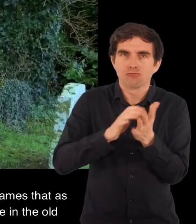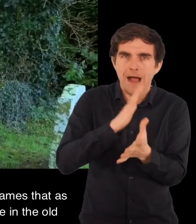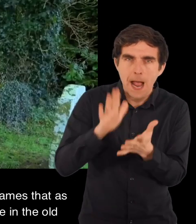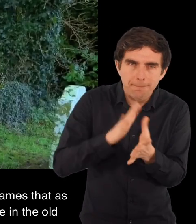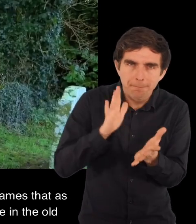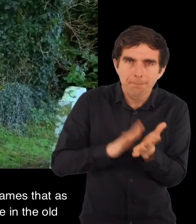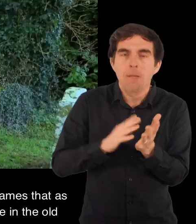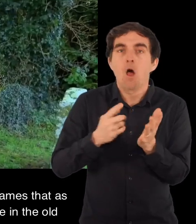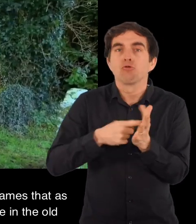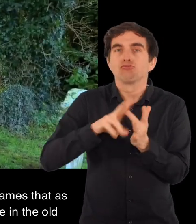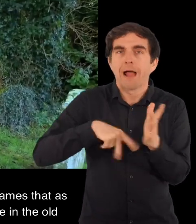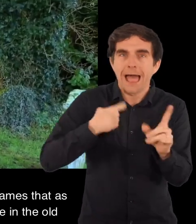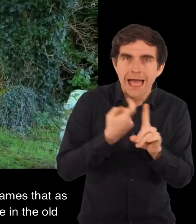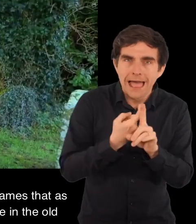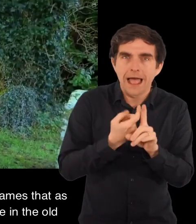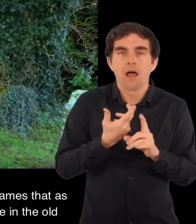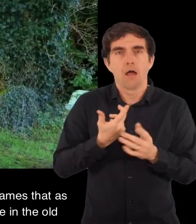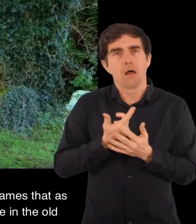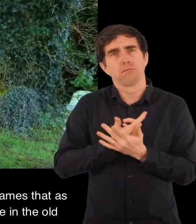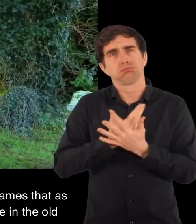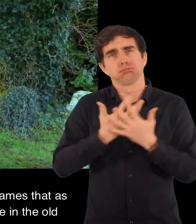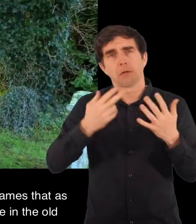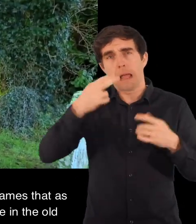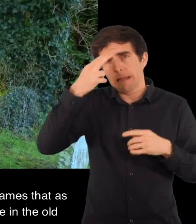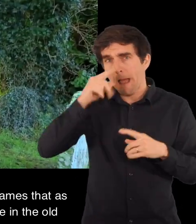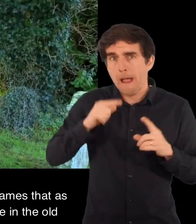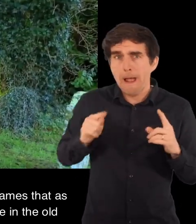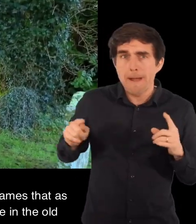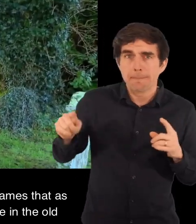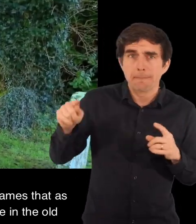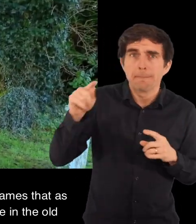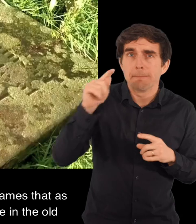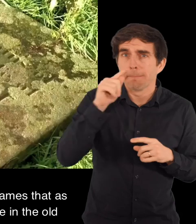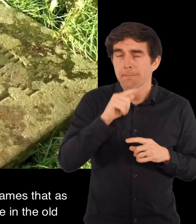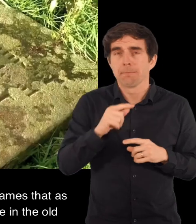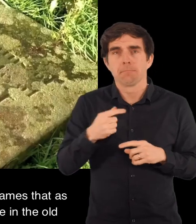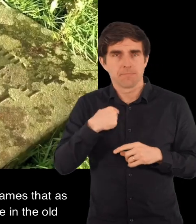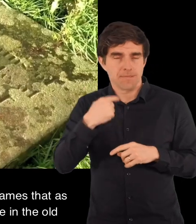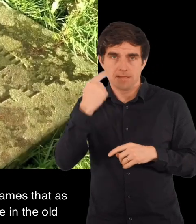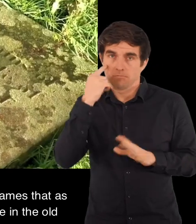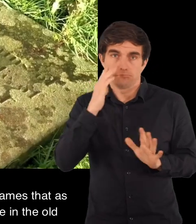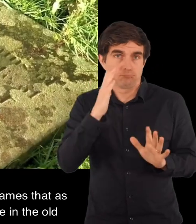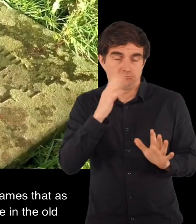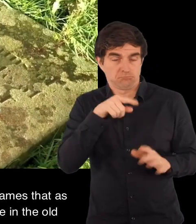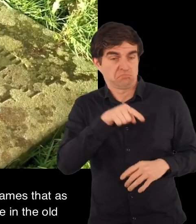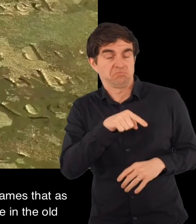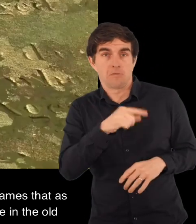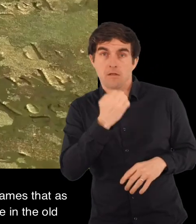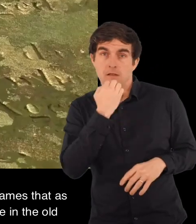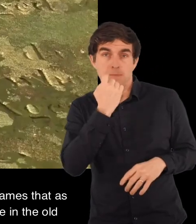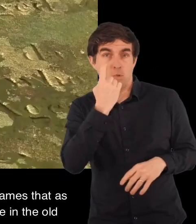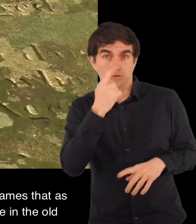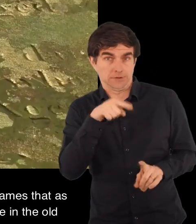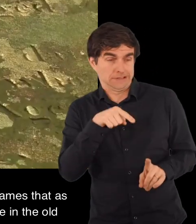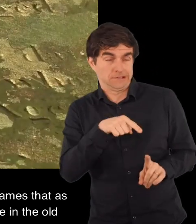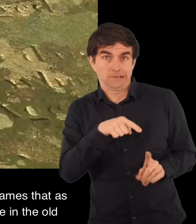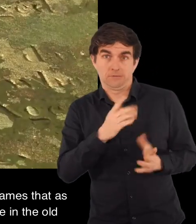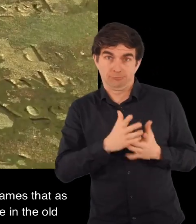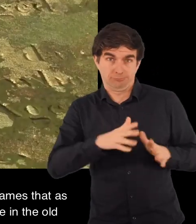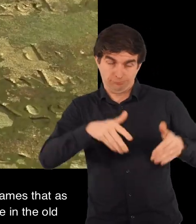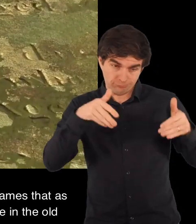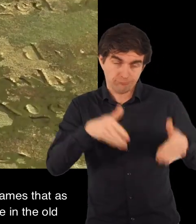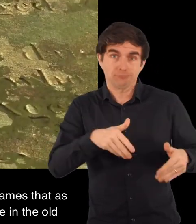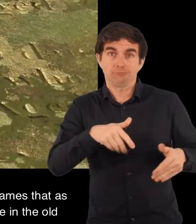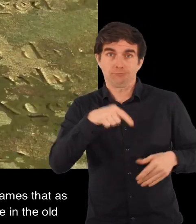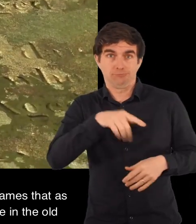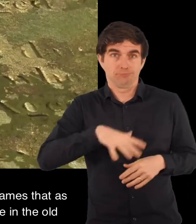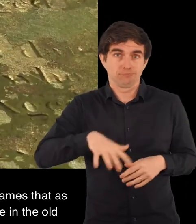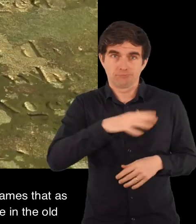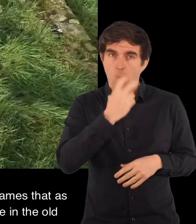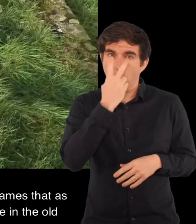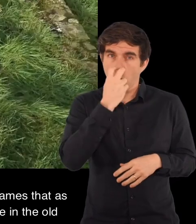Grahams, Rennicks, many other names that as I say, number one are buried here in the old